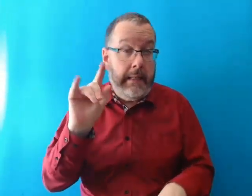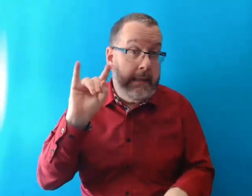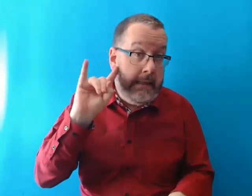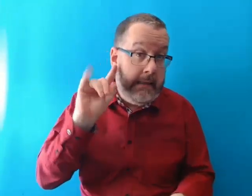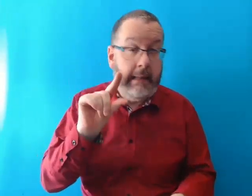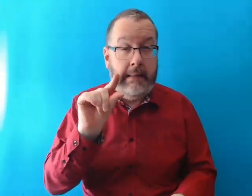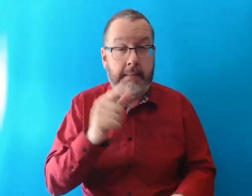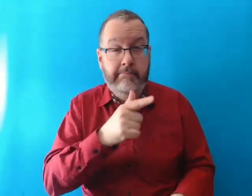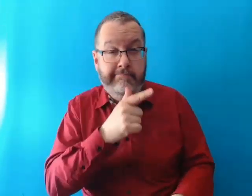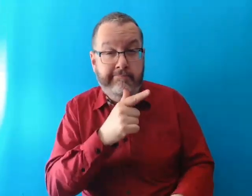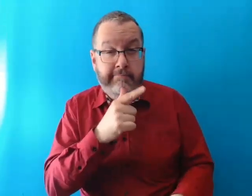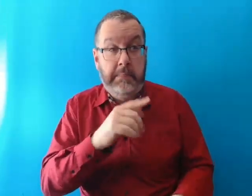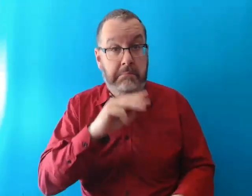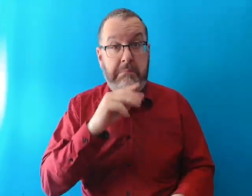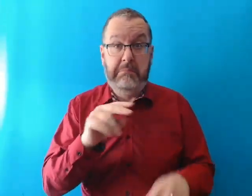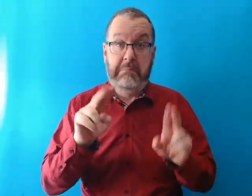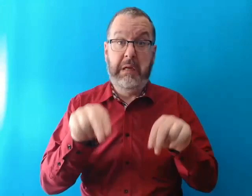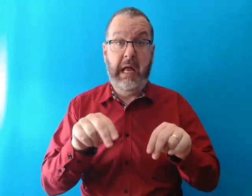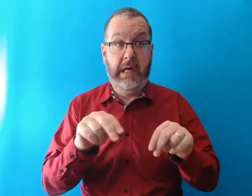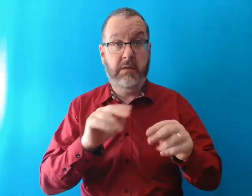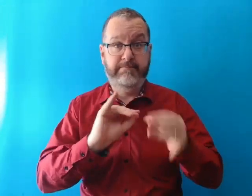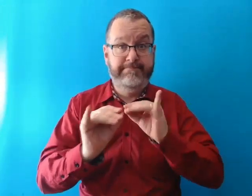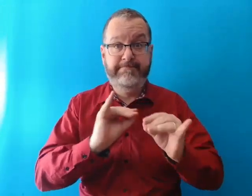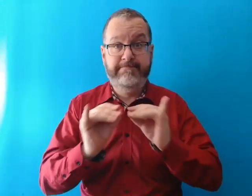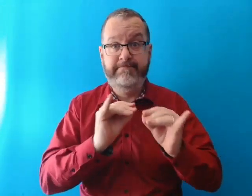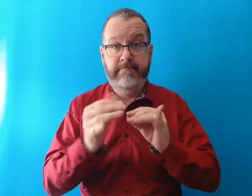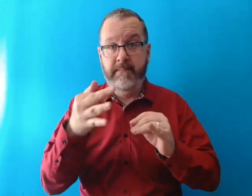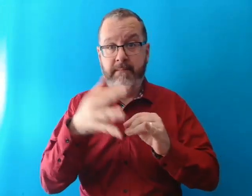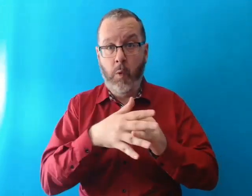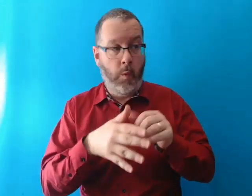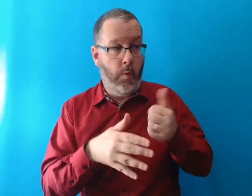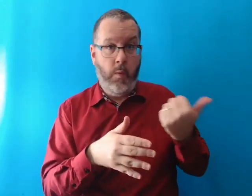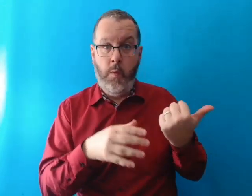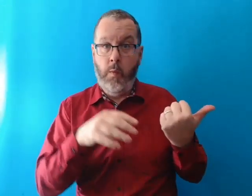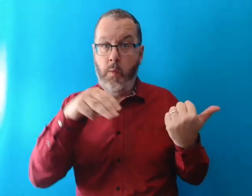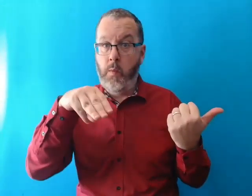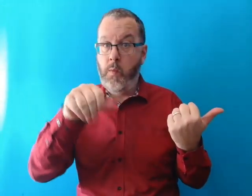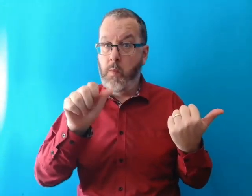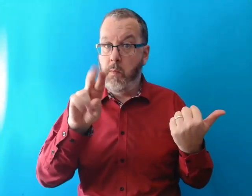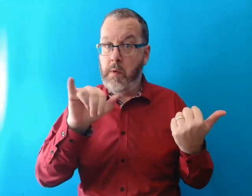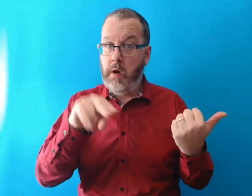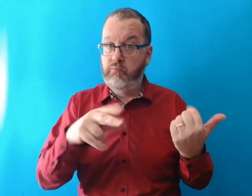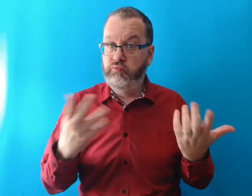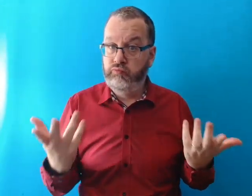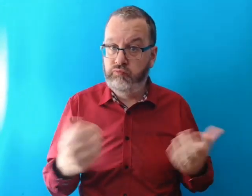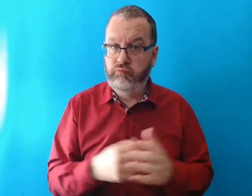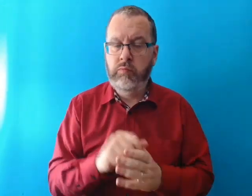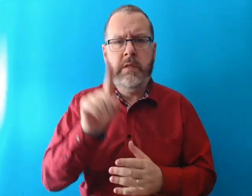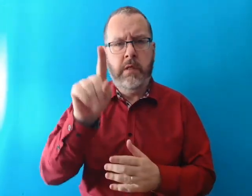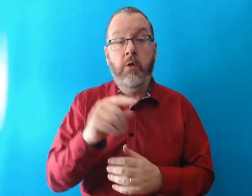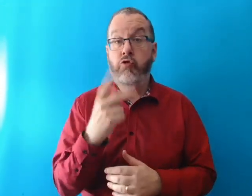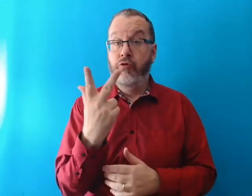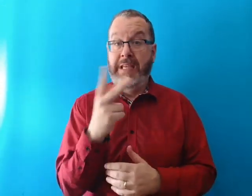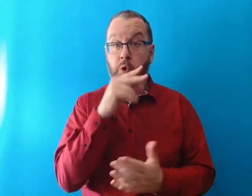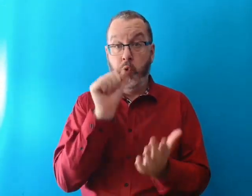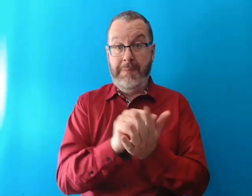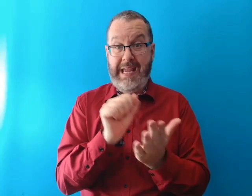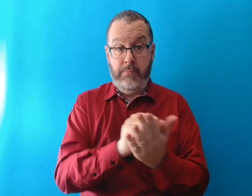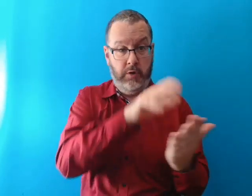to the extent that he could function as an interpreter for Martin? It’s not clear in the newspaper articles